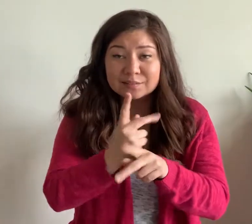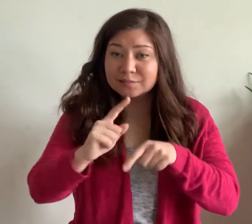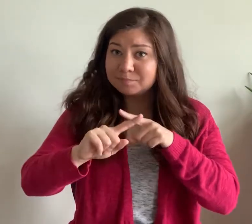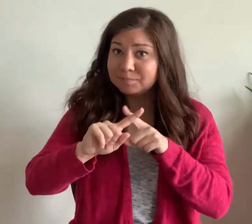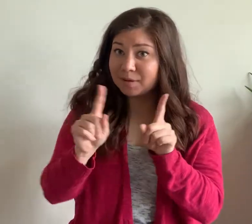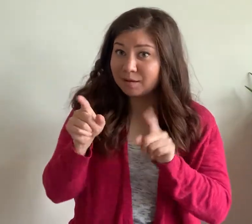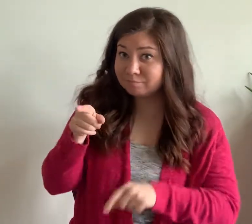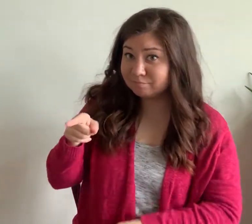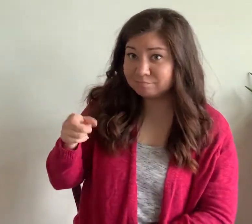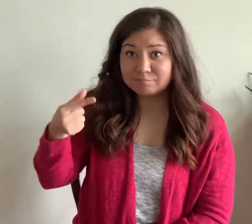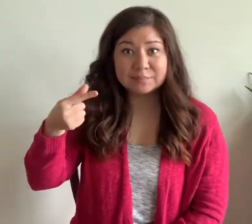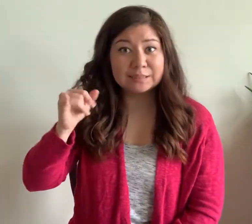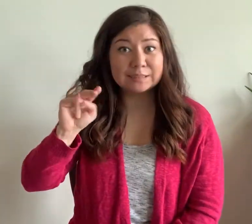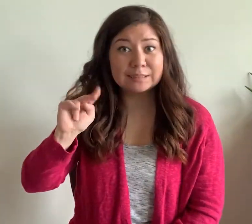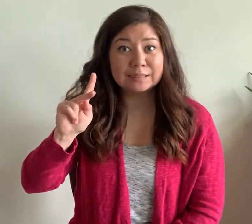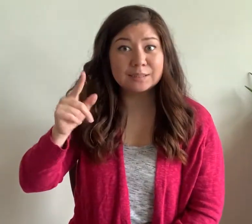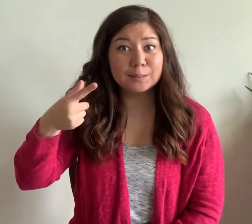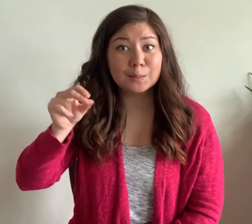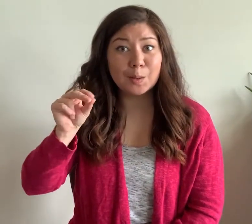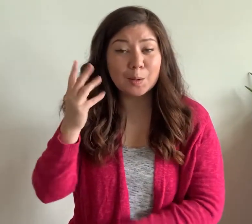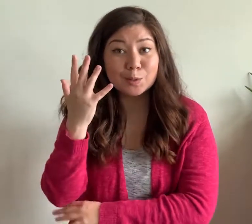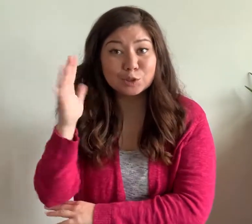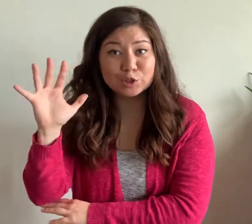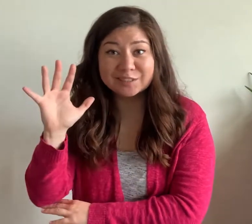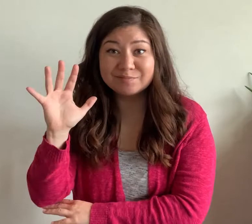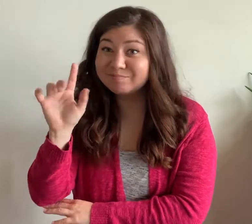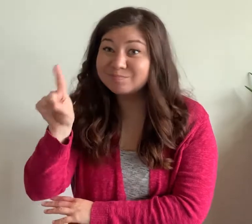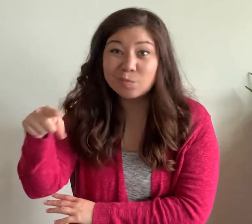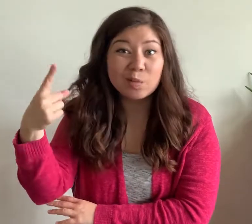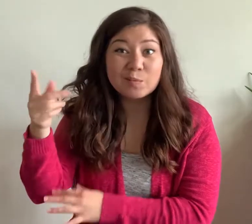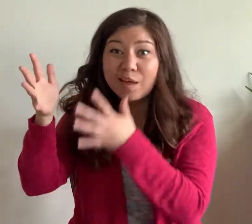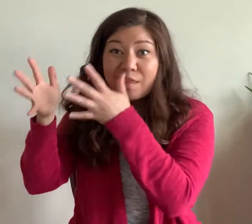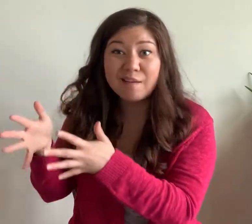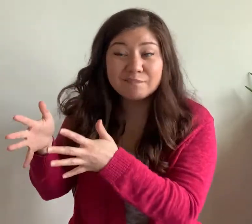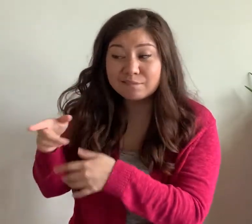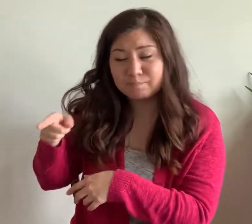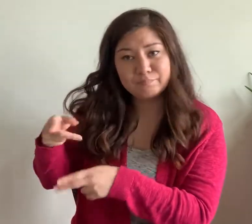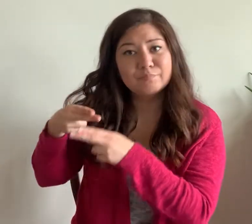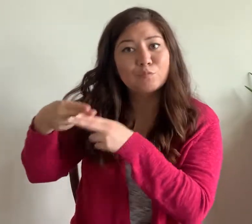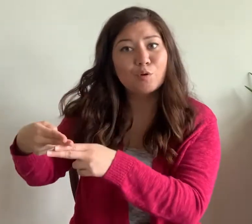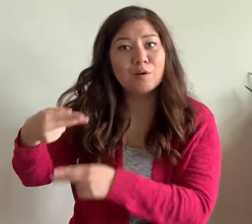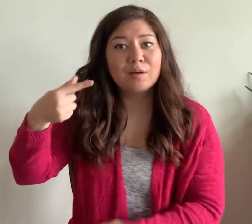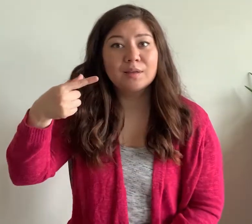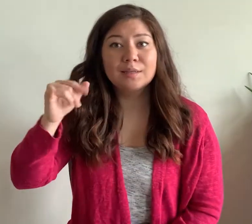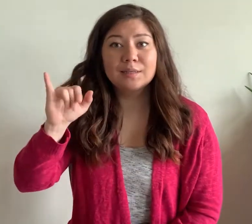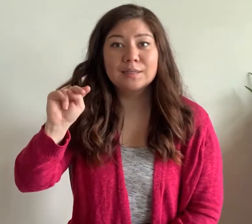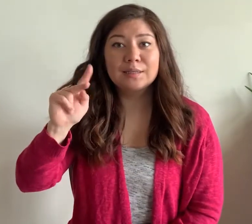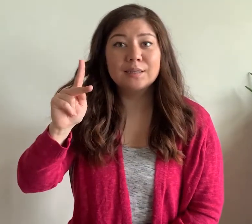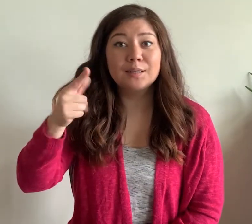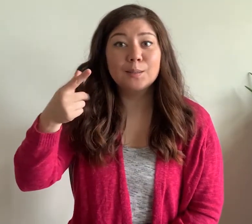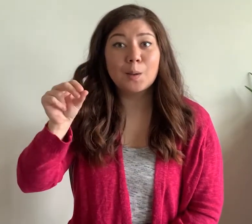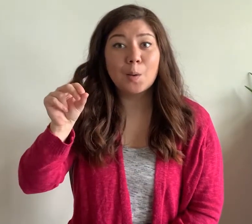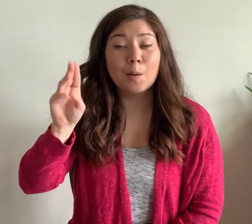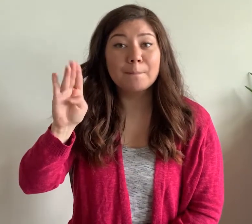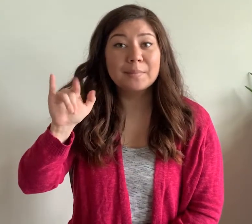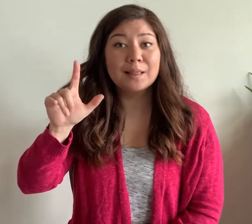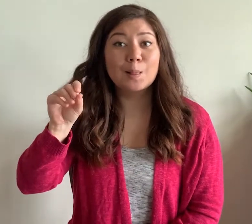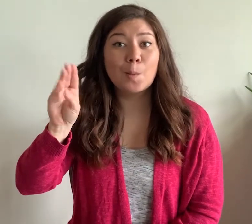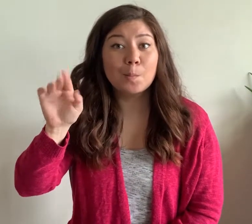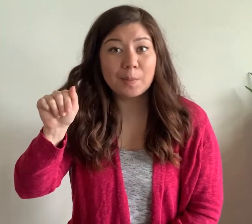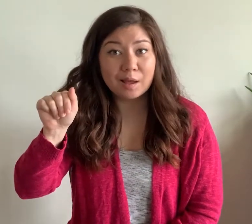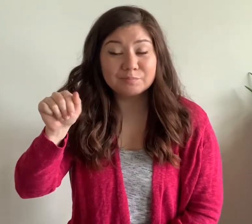However, ginkgo trees, there is only one species left, the Ginkgo biloba.